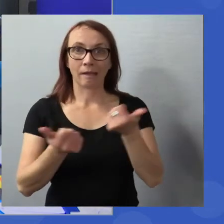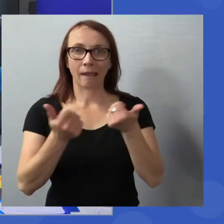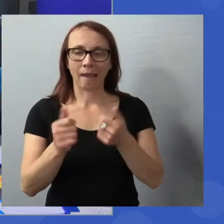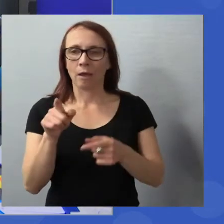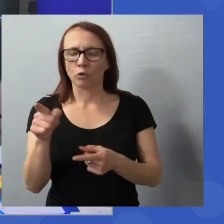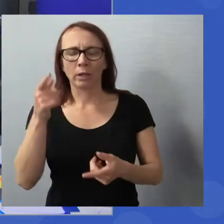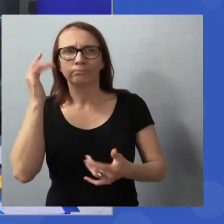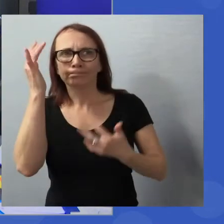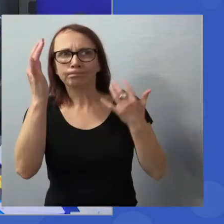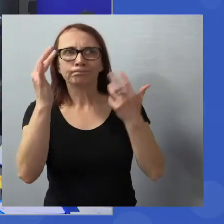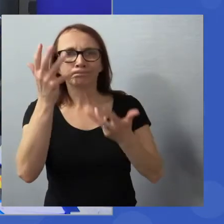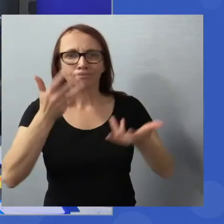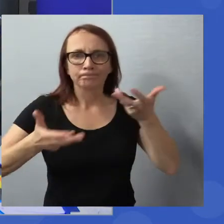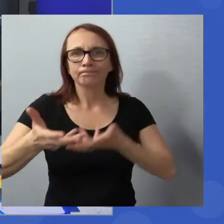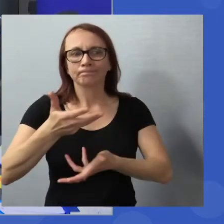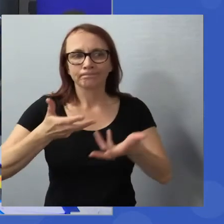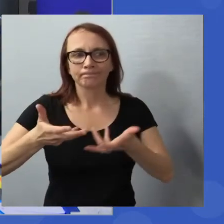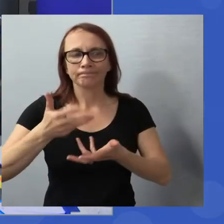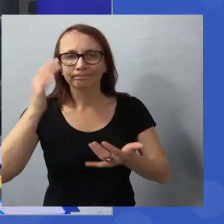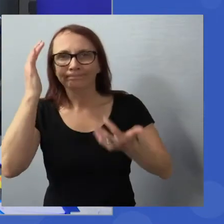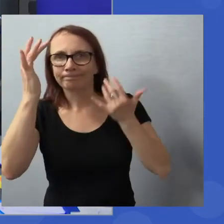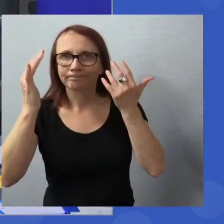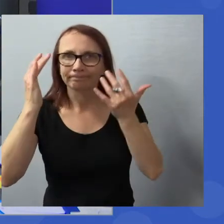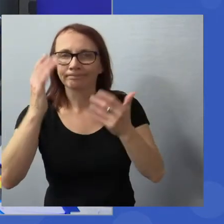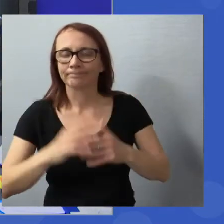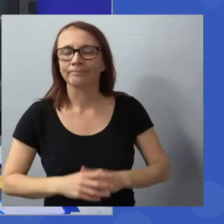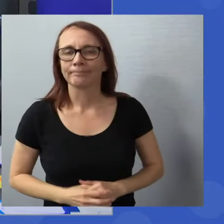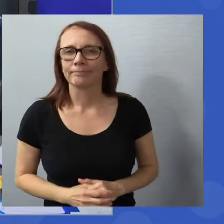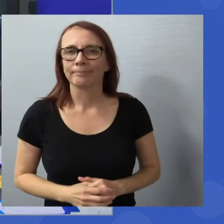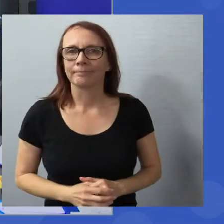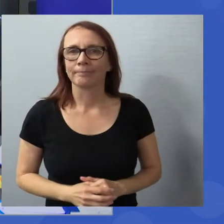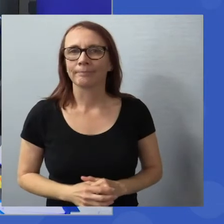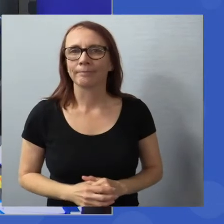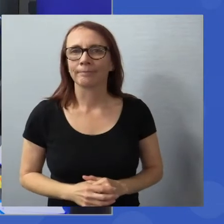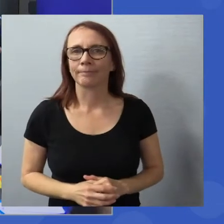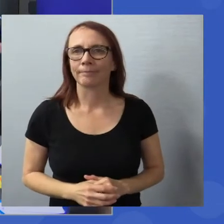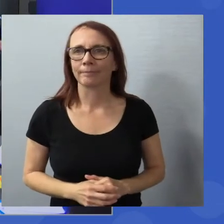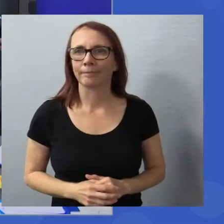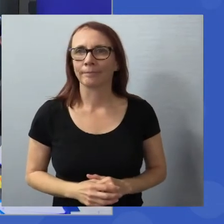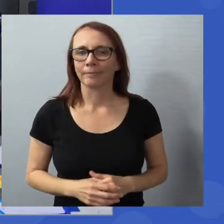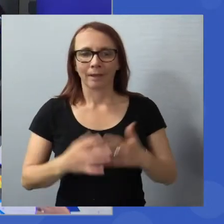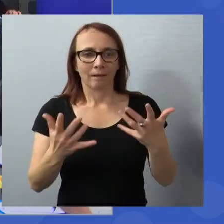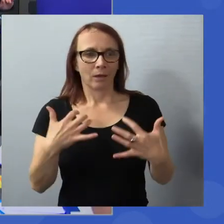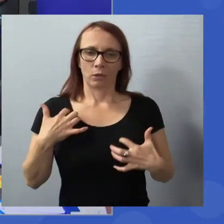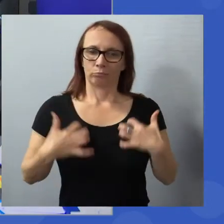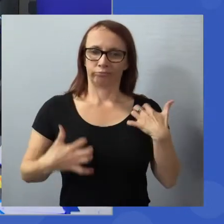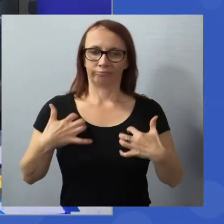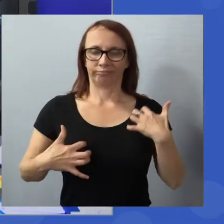questions that came up there we are as ever very keen to have questions from